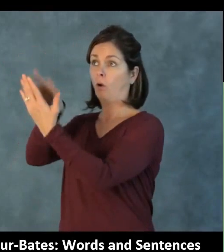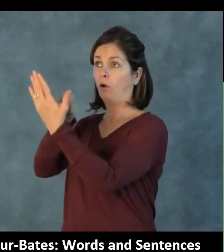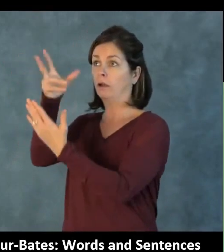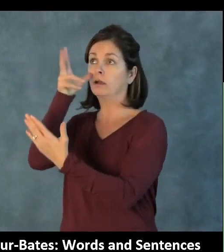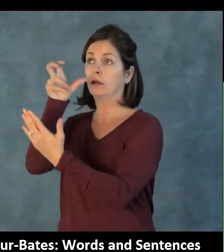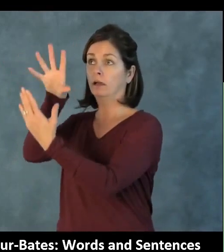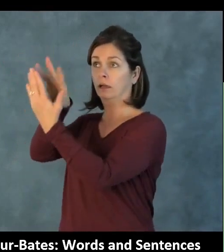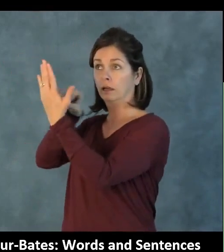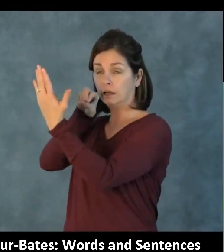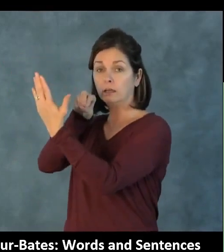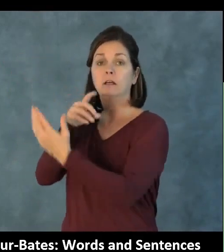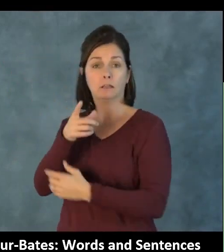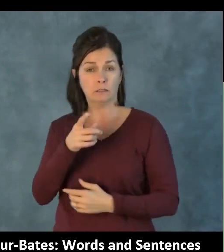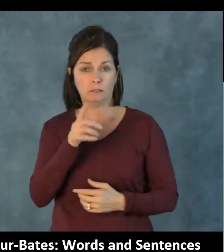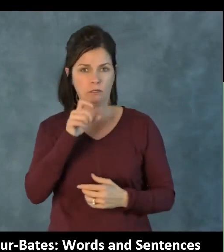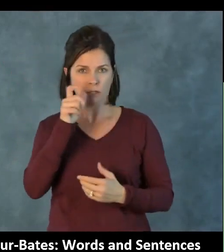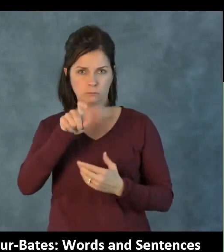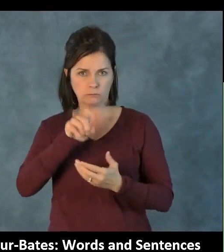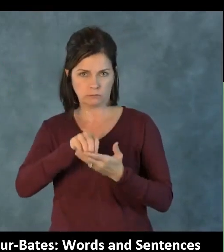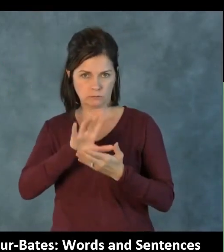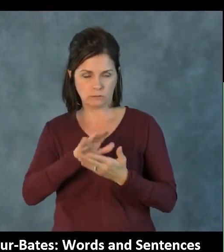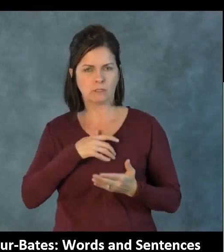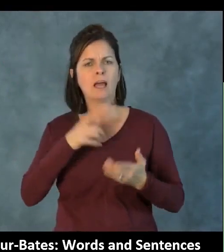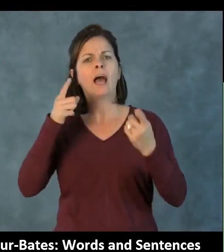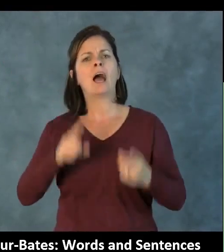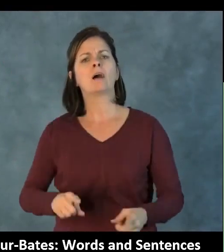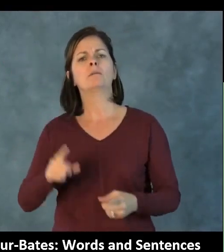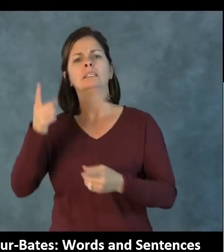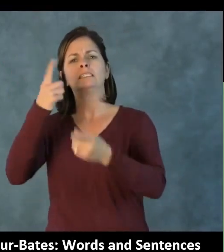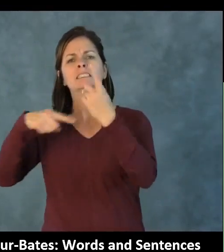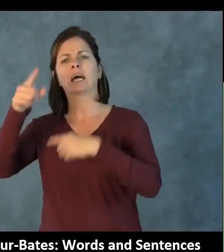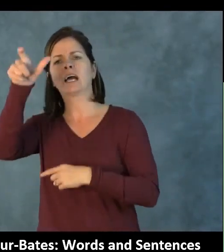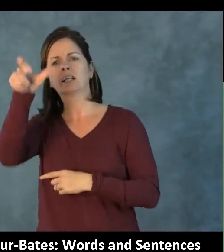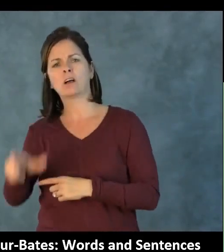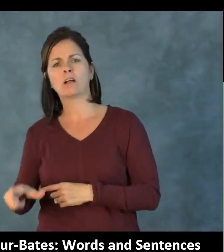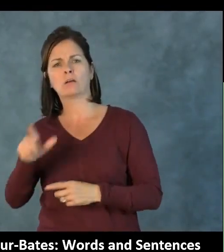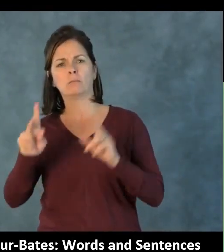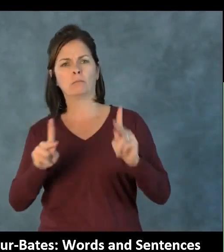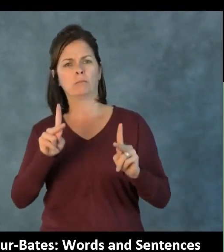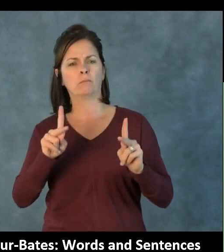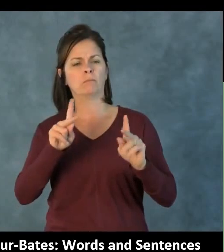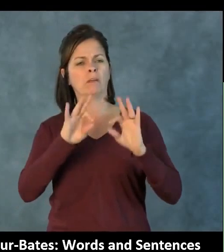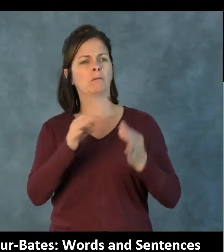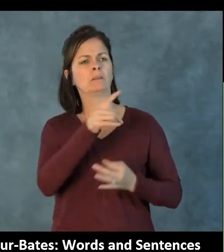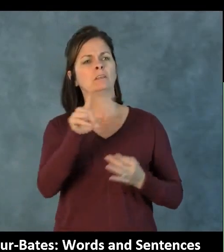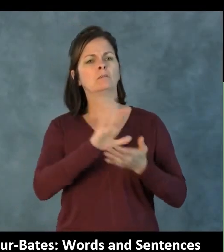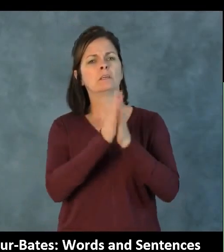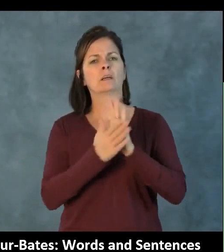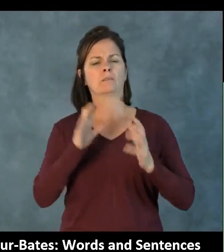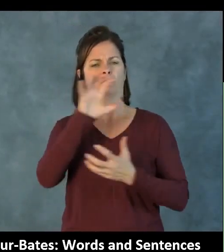Occasionally, with the sign column, families are confused between a gesture and a sign